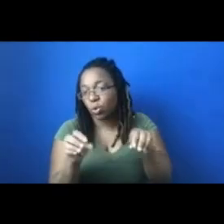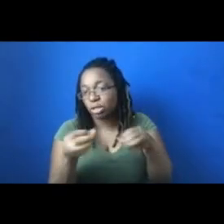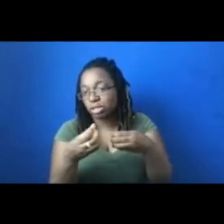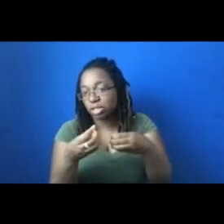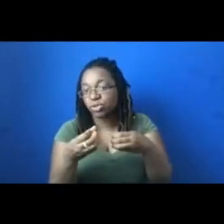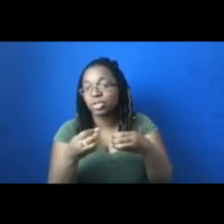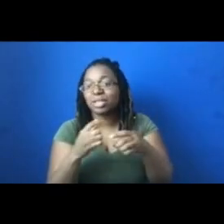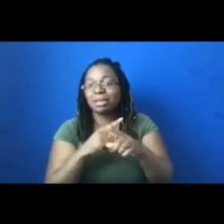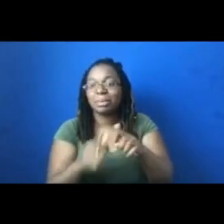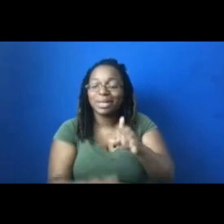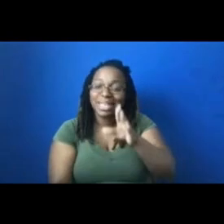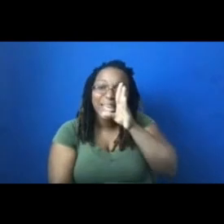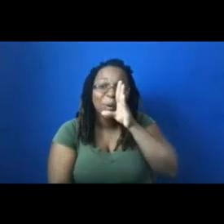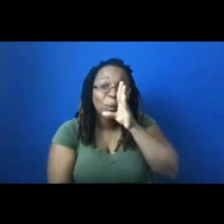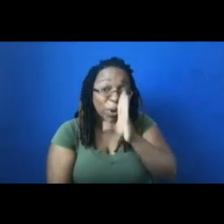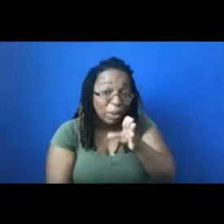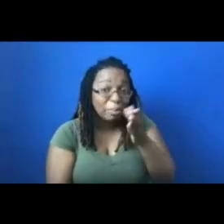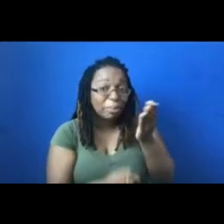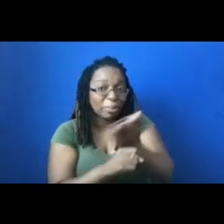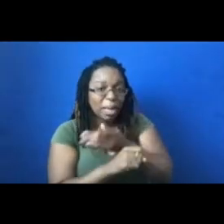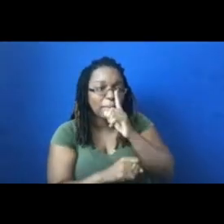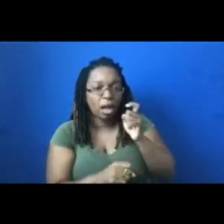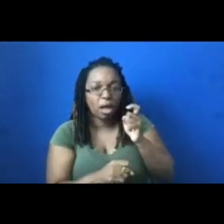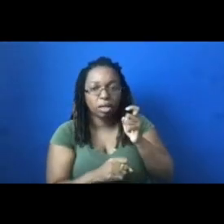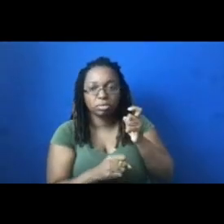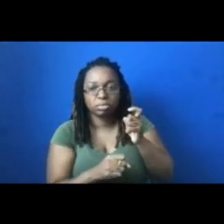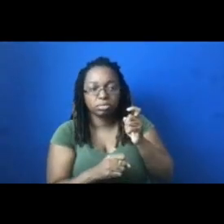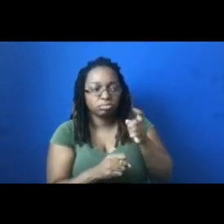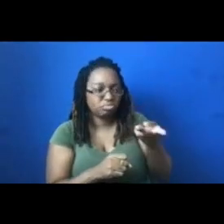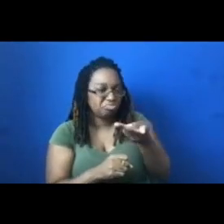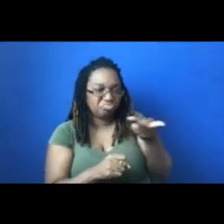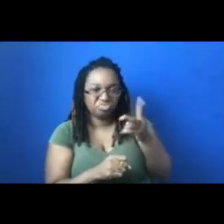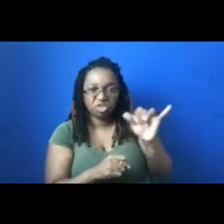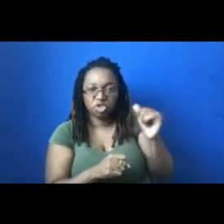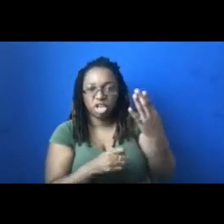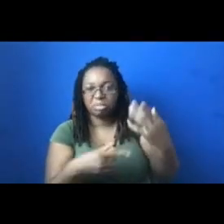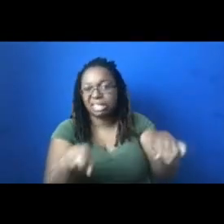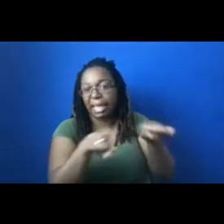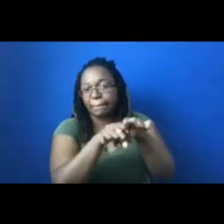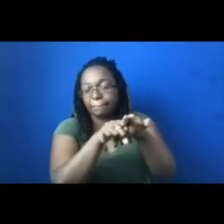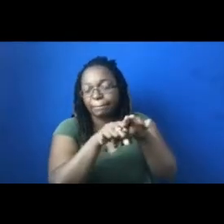because of redundancies or changes in the marketplace. So